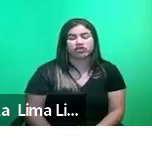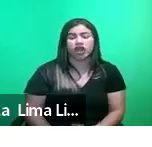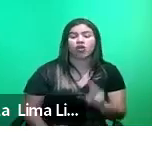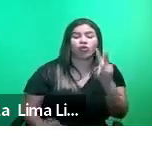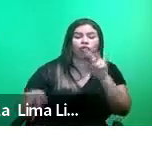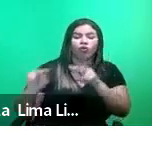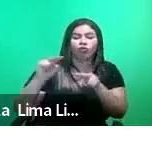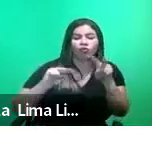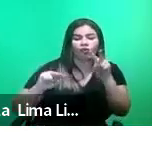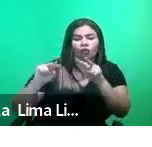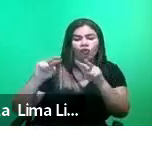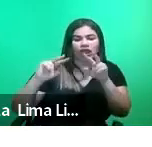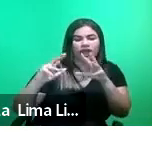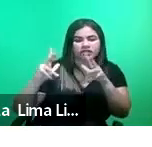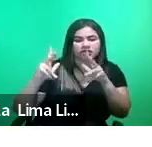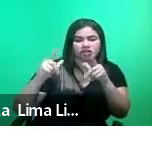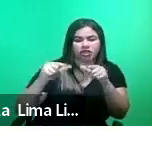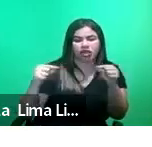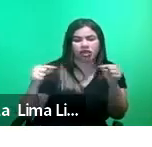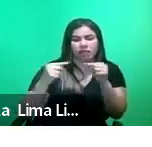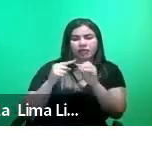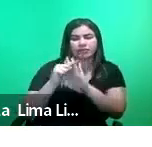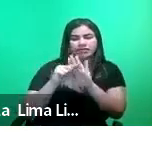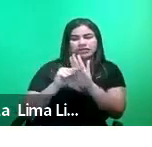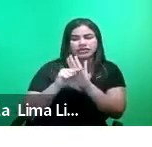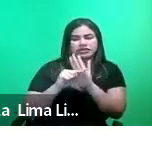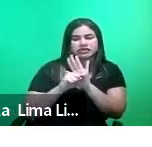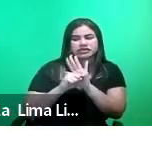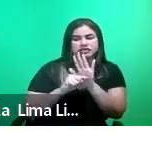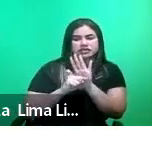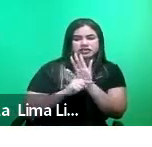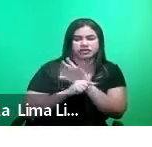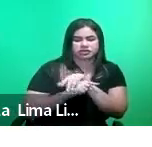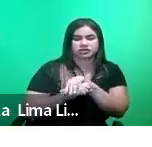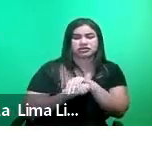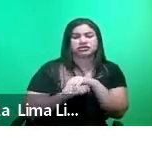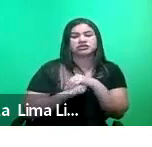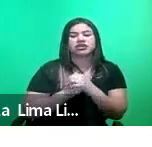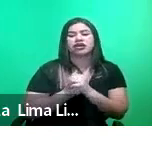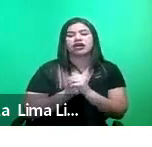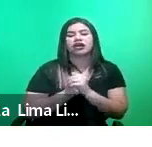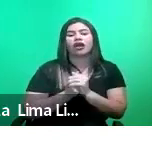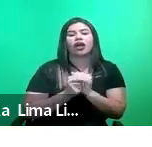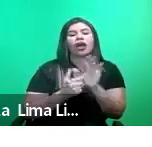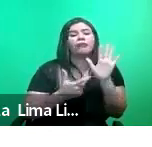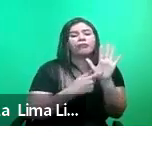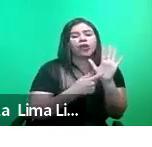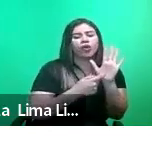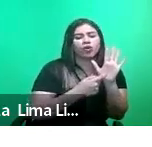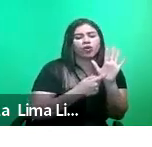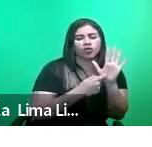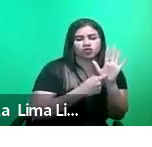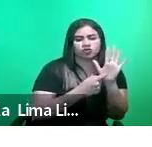research on research on Pointing to see On, pointing to see what kind of thing is being said in that respect